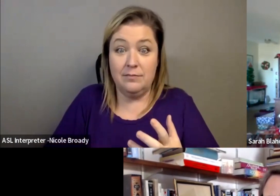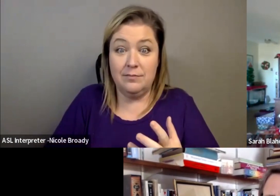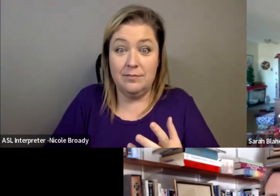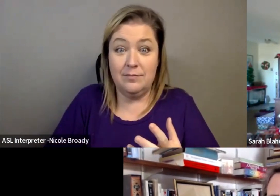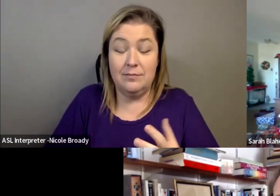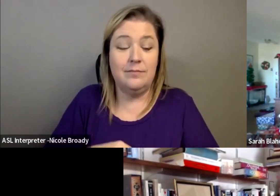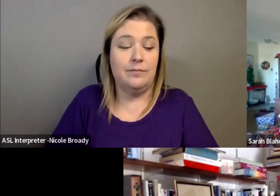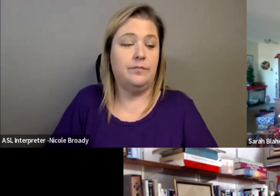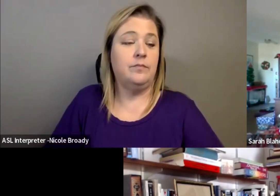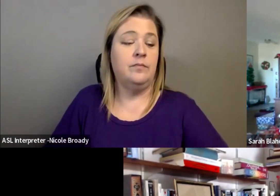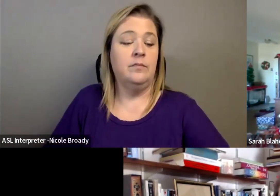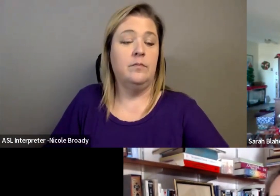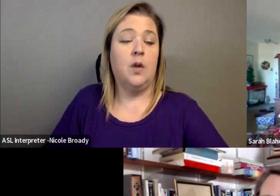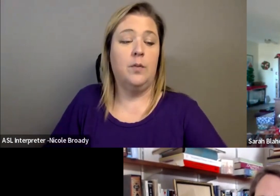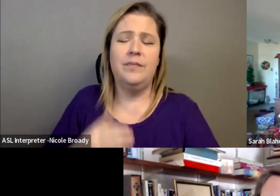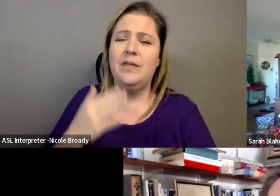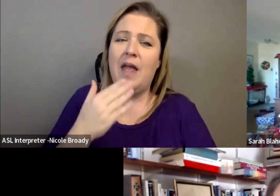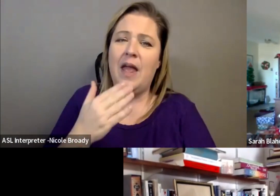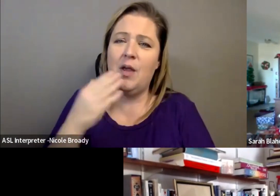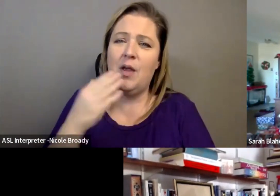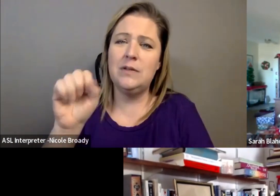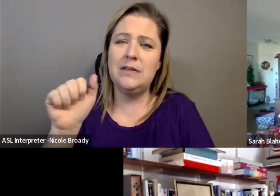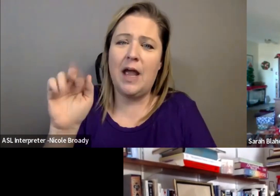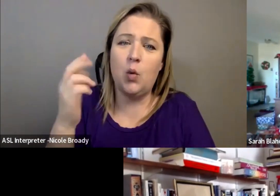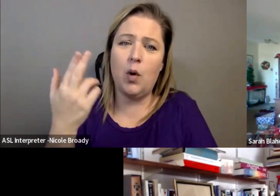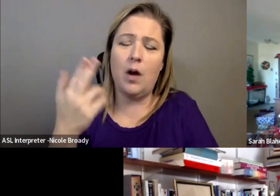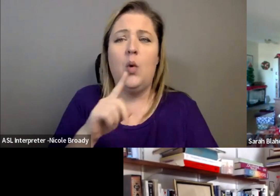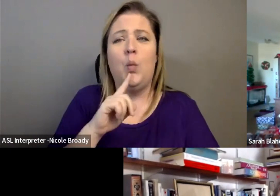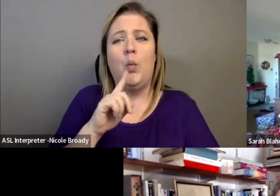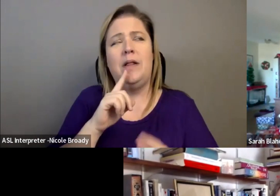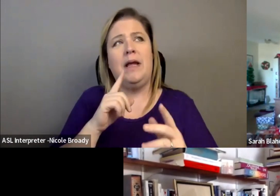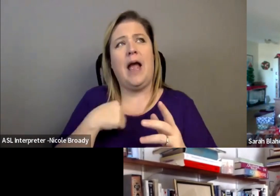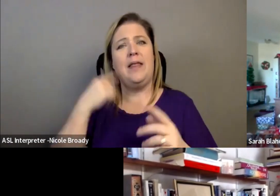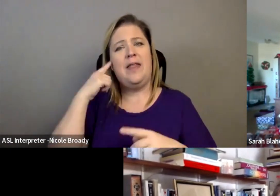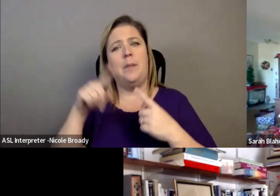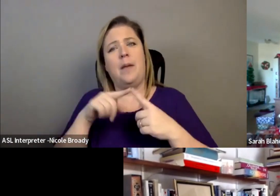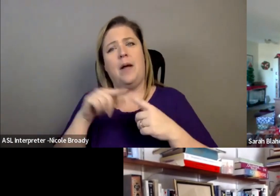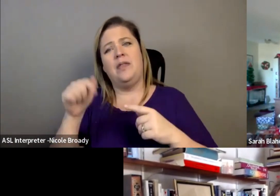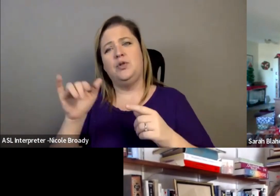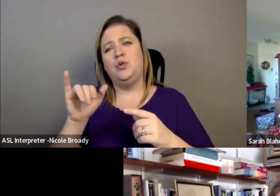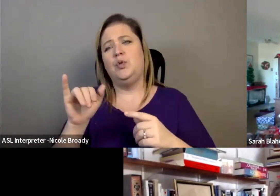Alixe Bonardi: And thank you, Sarah. And, you know, I've reflected on this as well. And it gives us an opportunity to